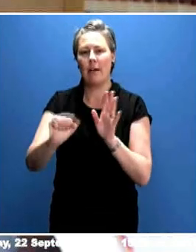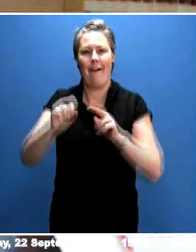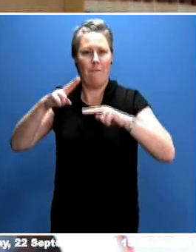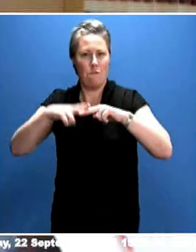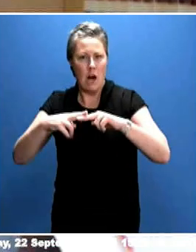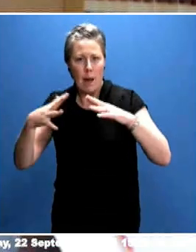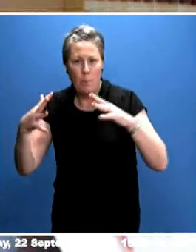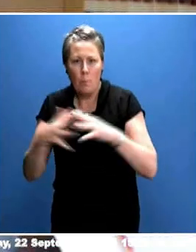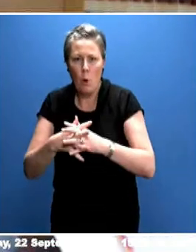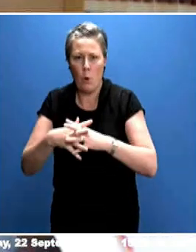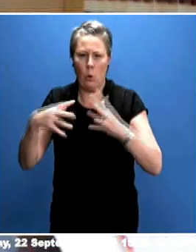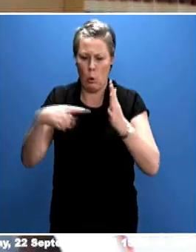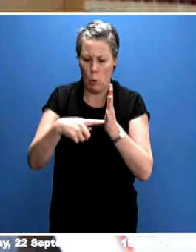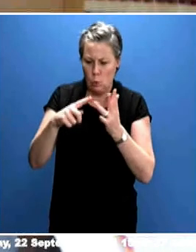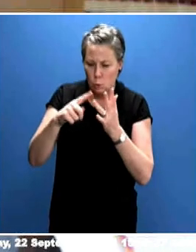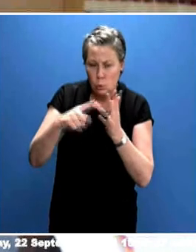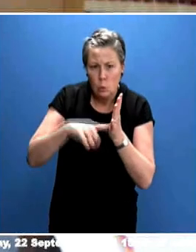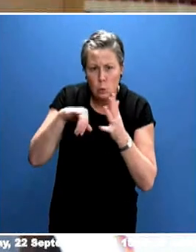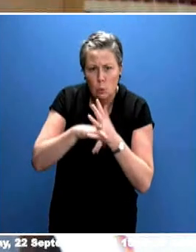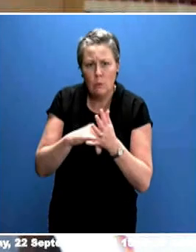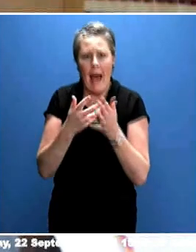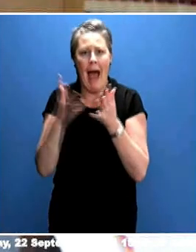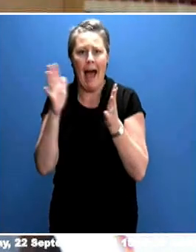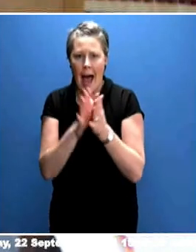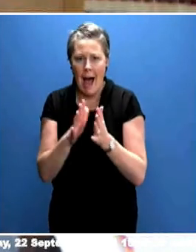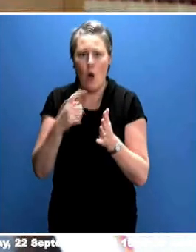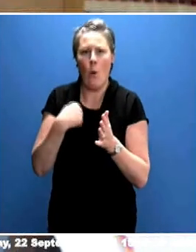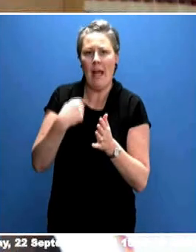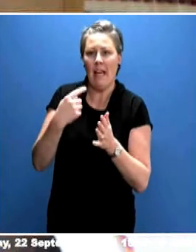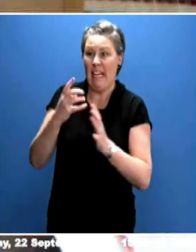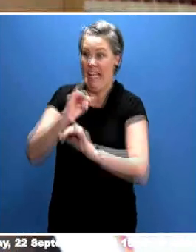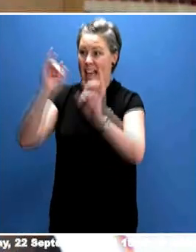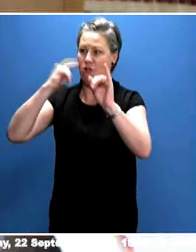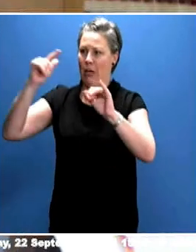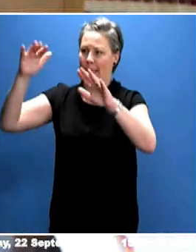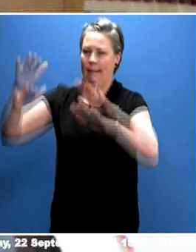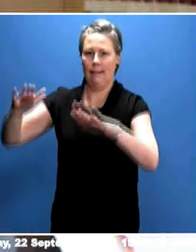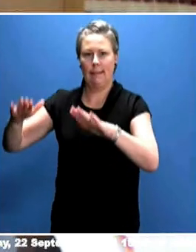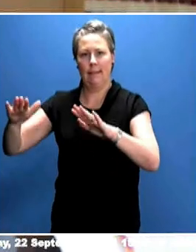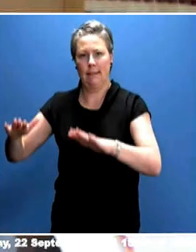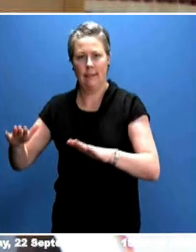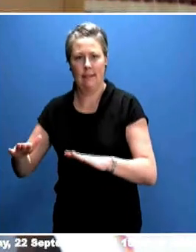and the way we engage and attempt to de-escalate crisis with children is the model that's developed by Cornell.